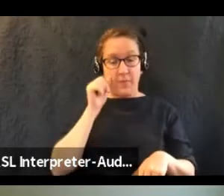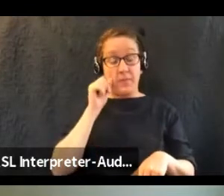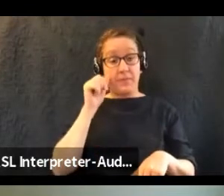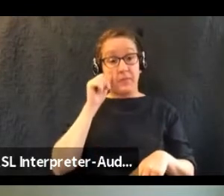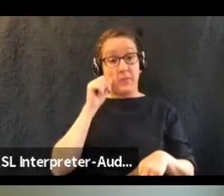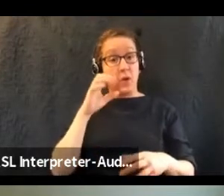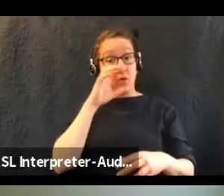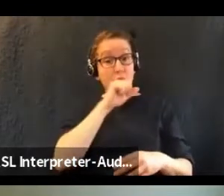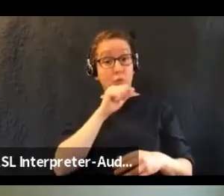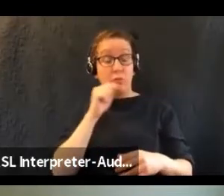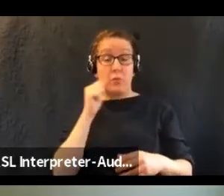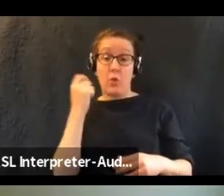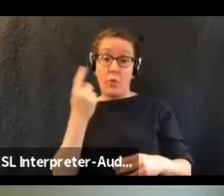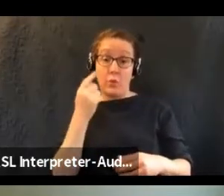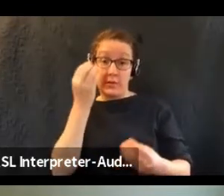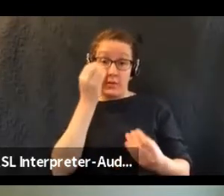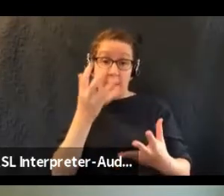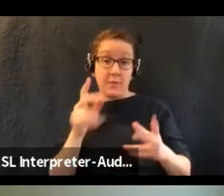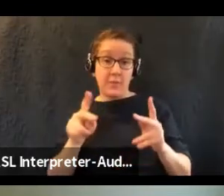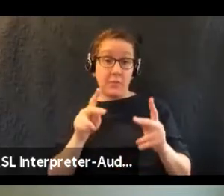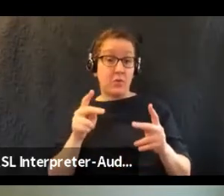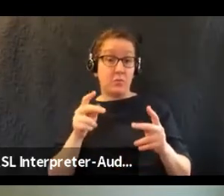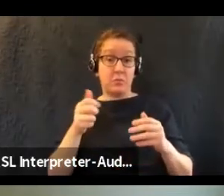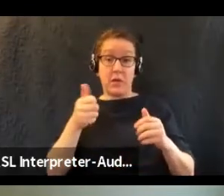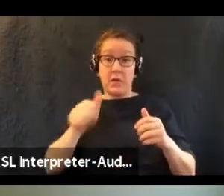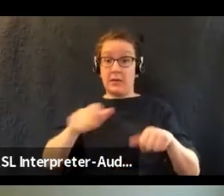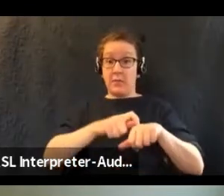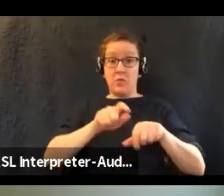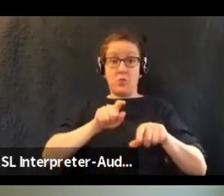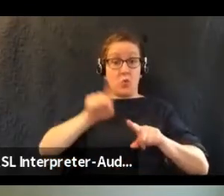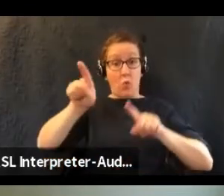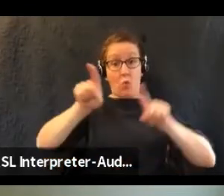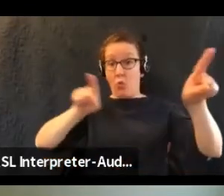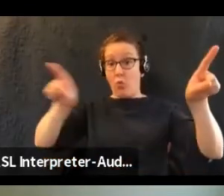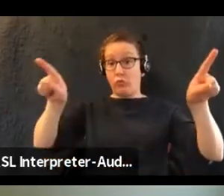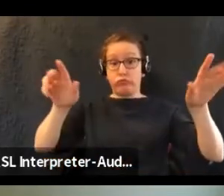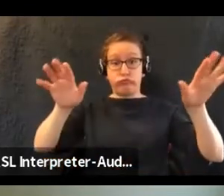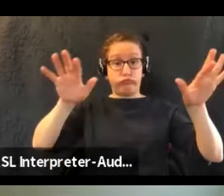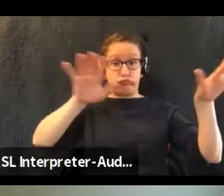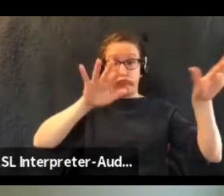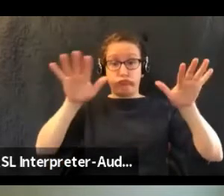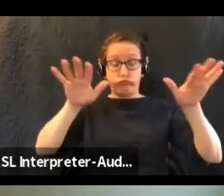tell people, whenever you go anywhere, or whenever you attend a virtual event as it